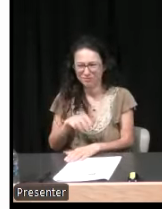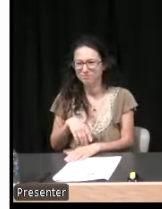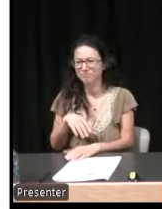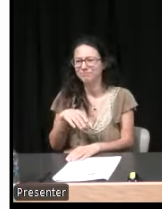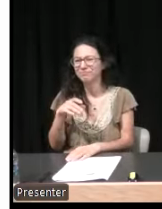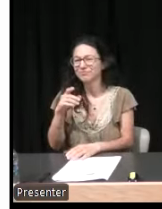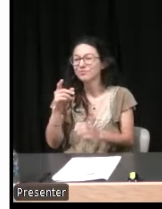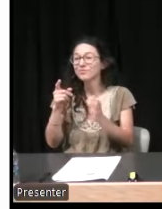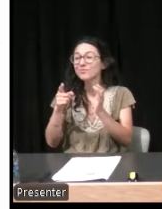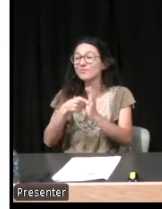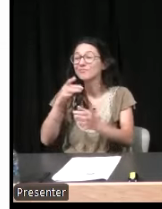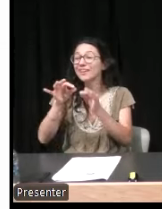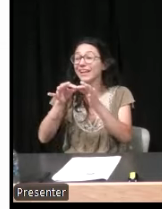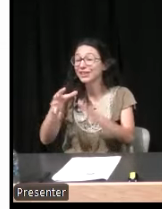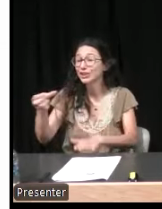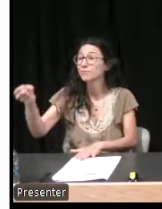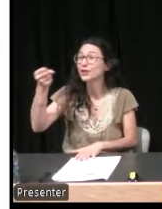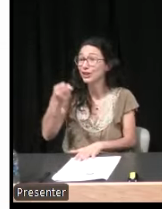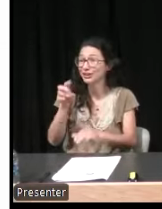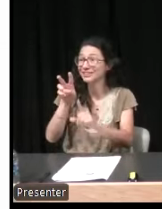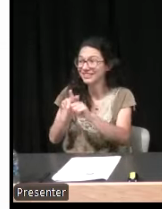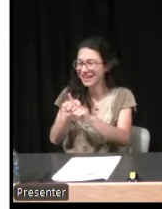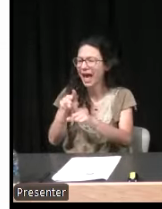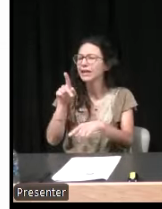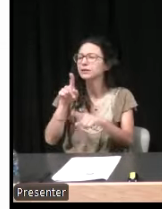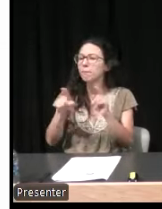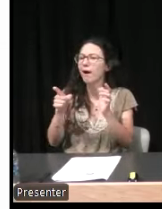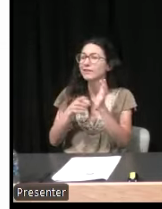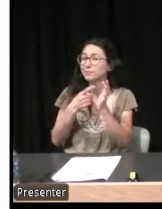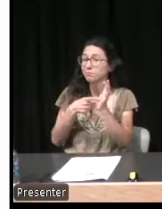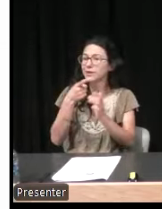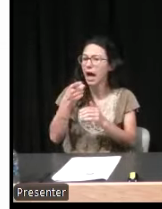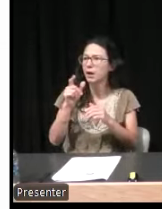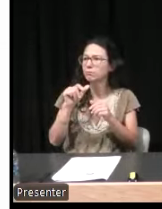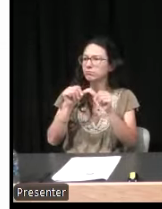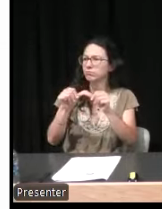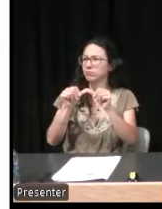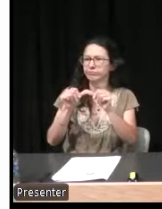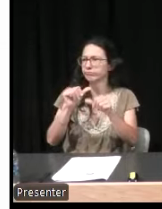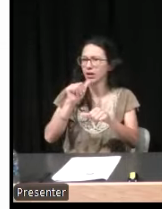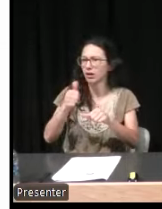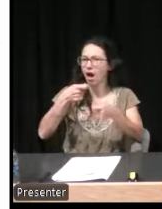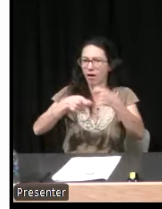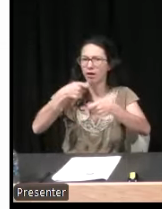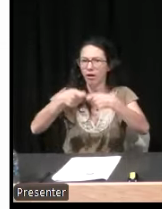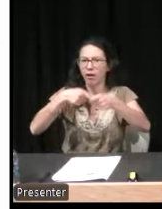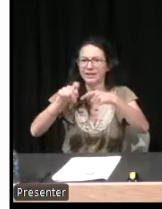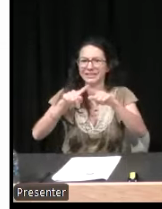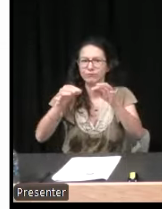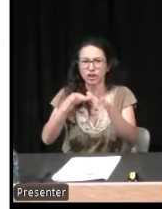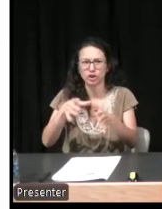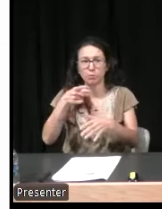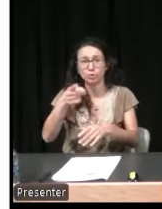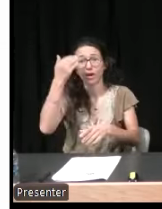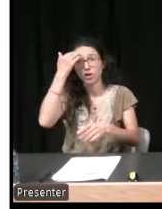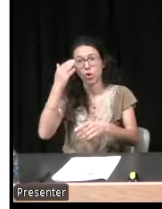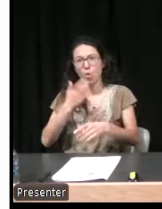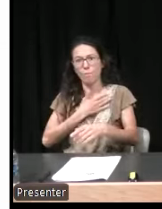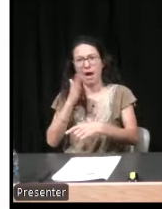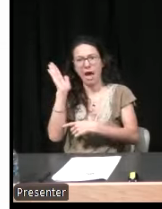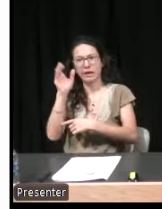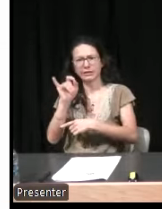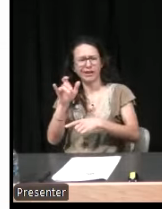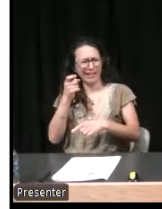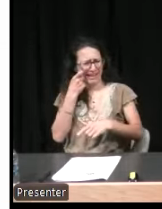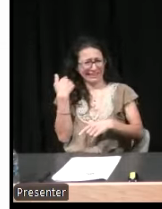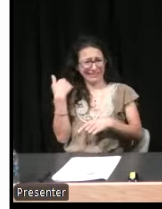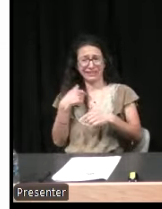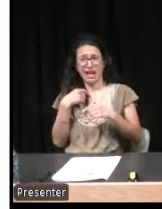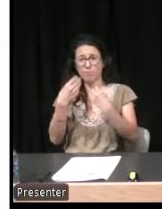of that is an extra burden on us as deaf employees and sometimes we will have a variety of different